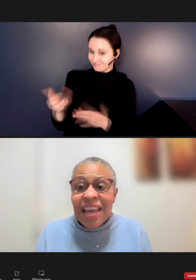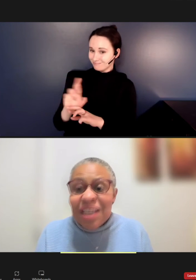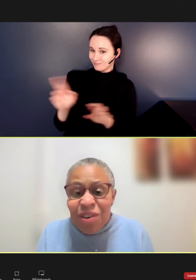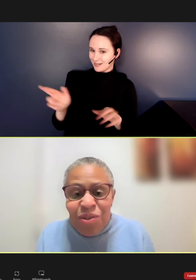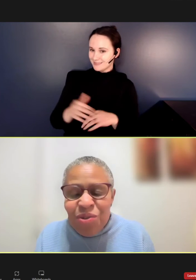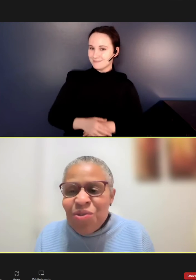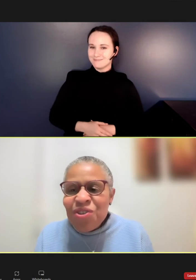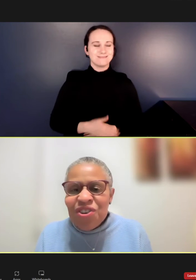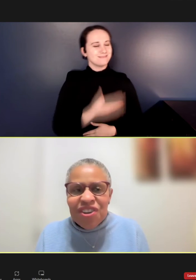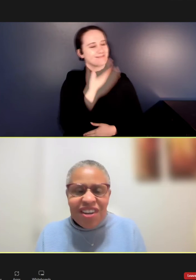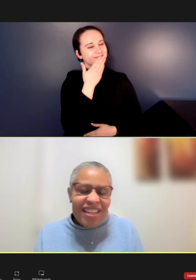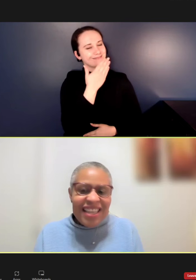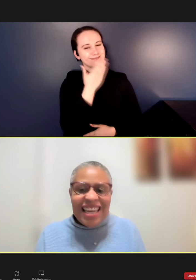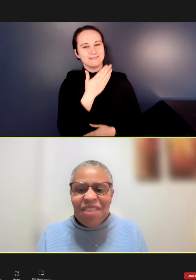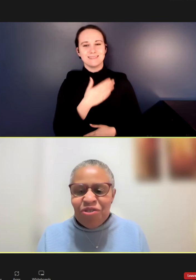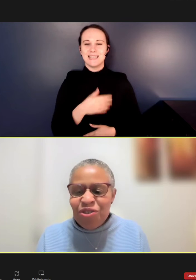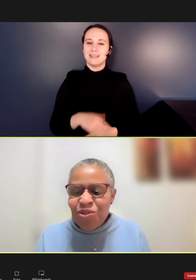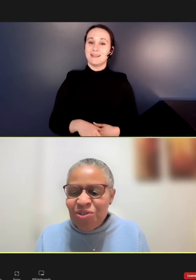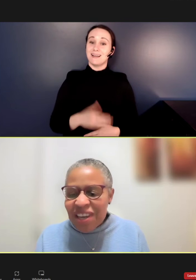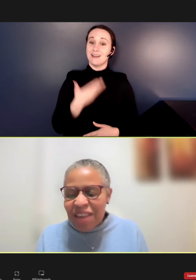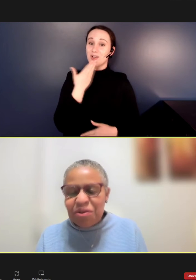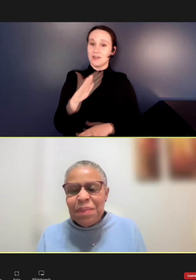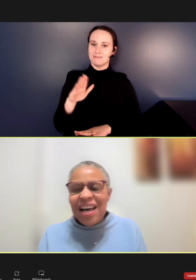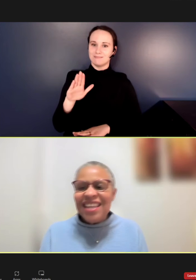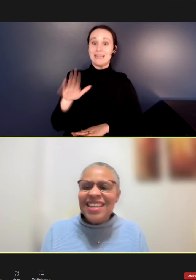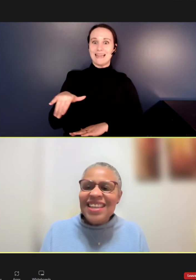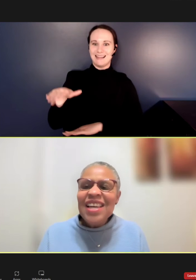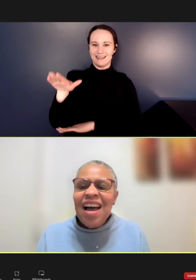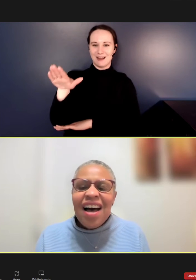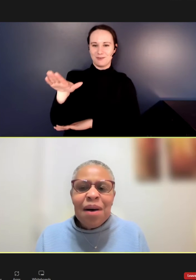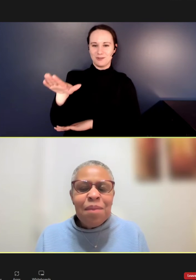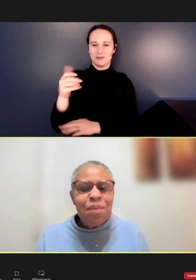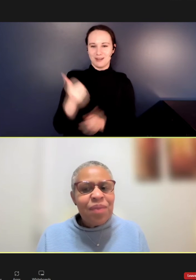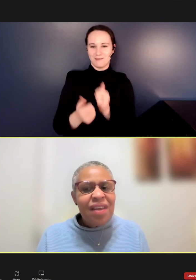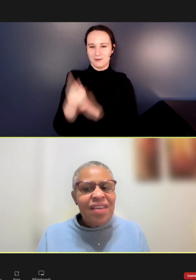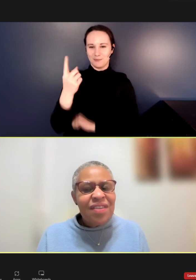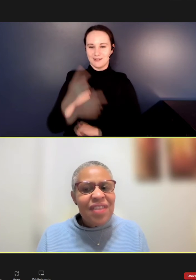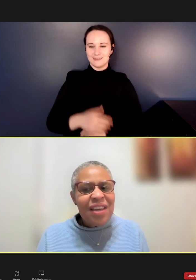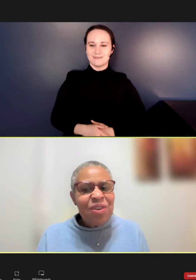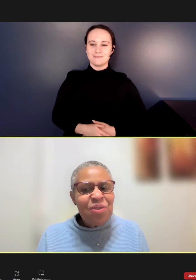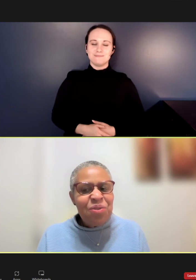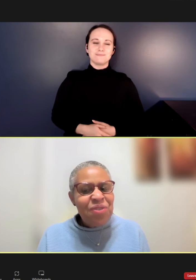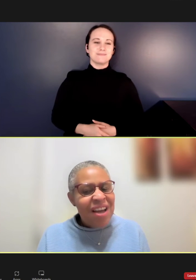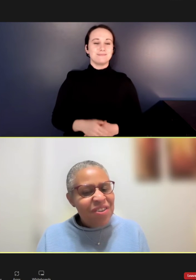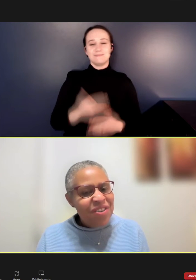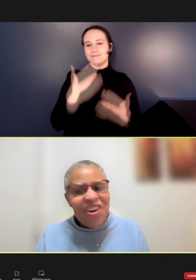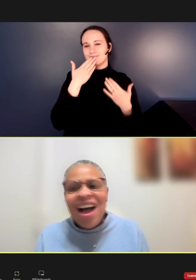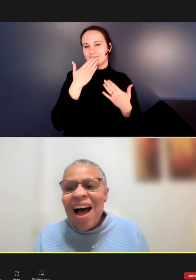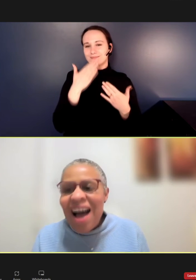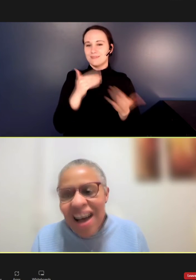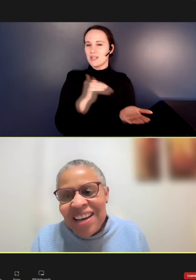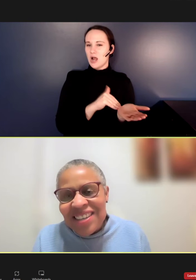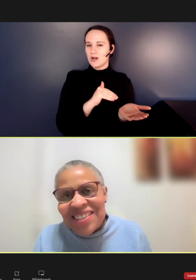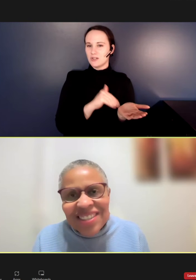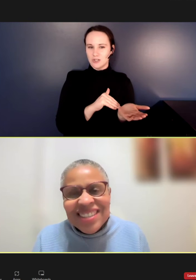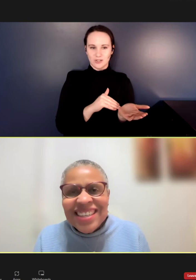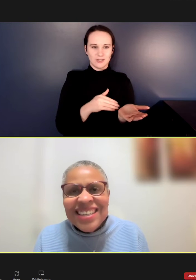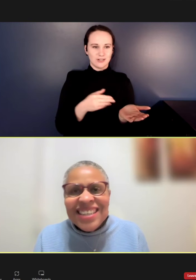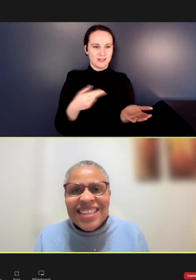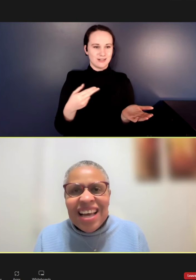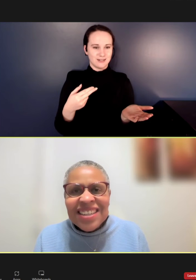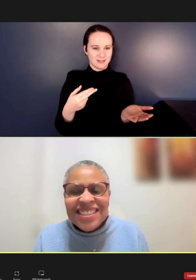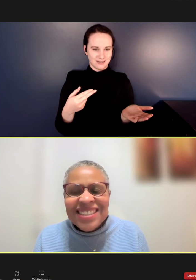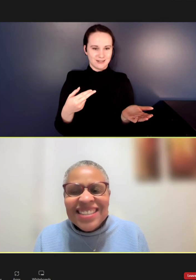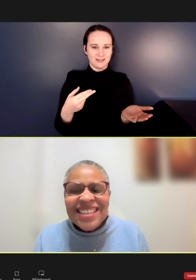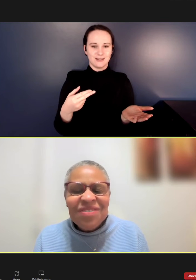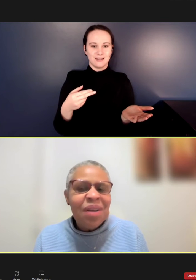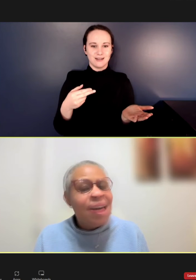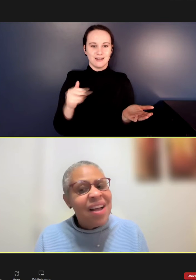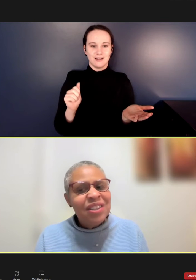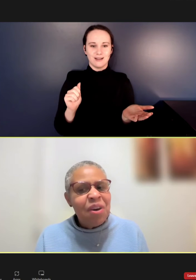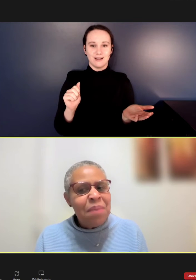Jewel Mullen: Thank you. Good late afternoon to everybody. Thank you, Doctor -- well. Sorry,